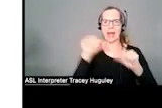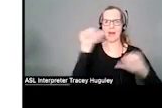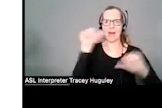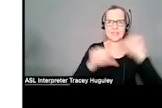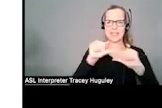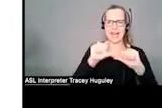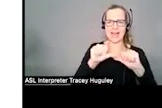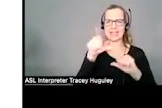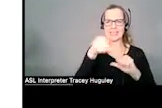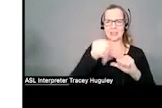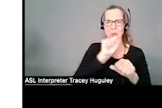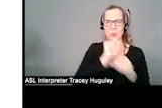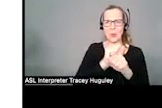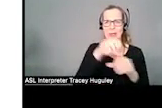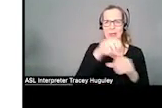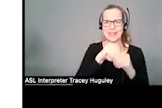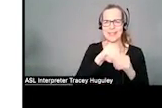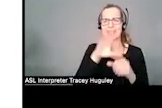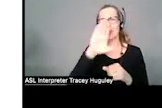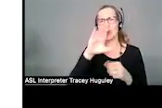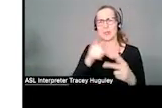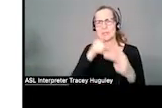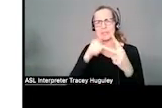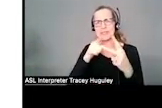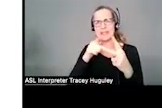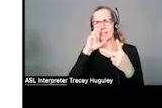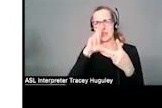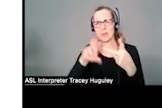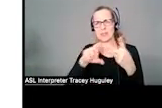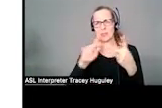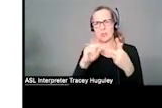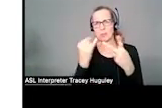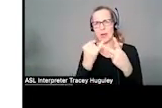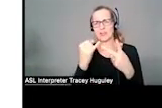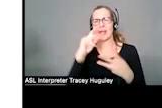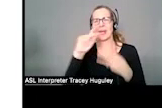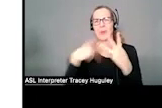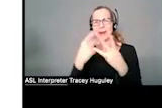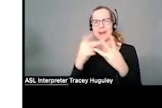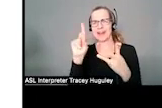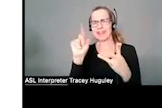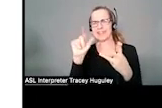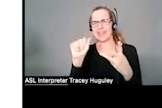your specific research project and what data types you're working with. And so we want to learn from this experience